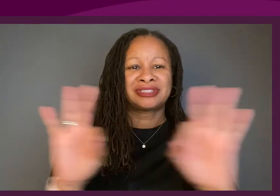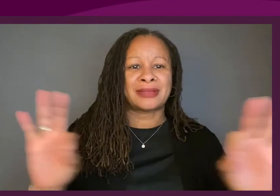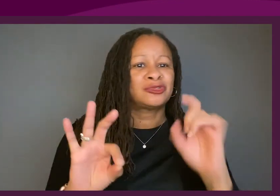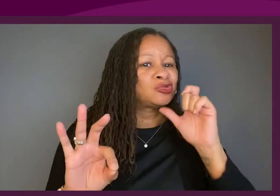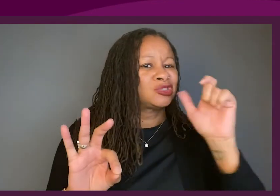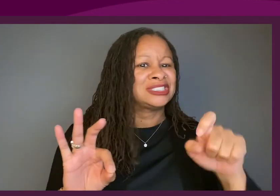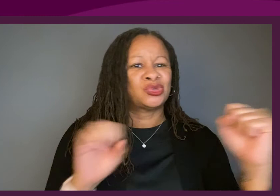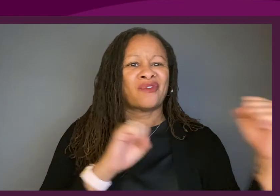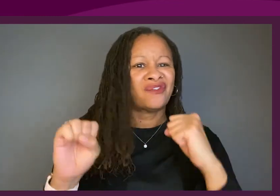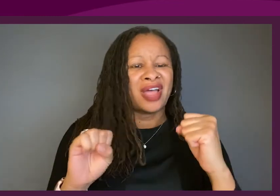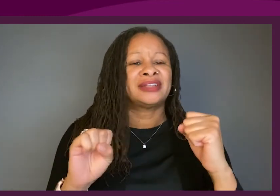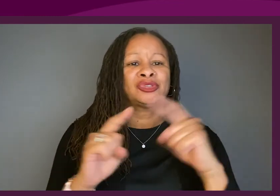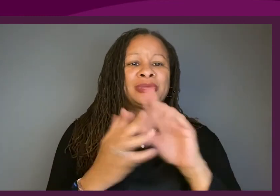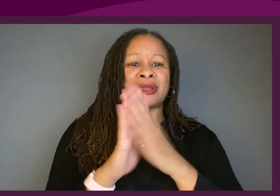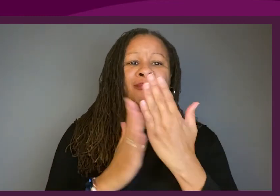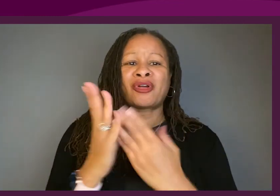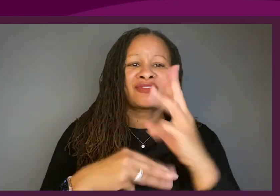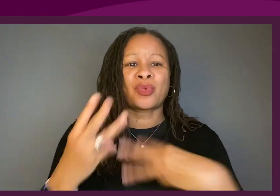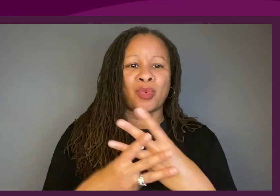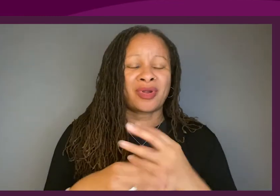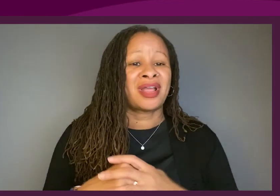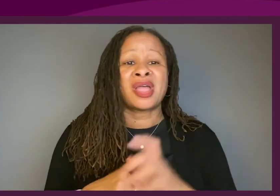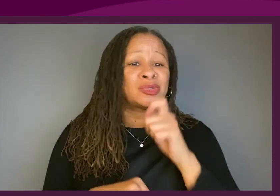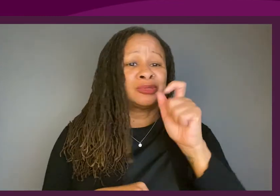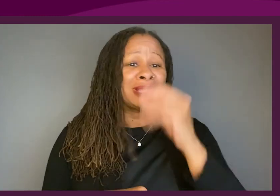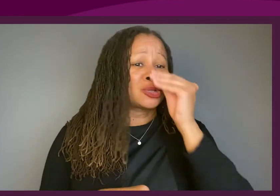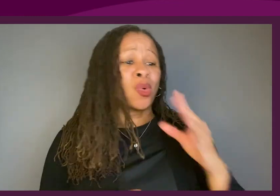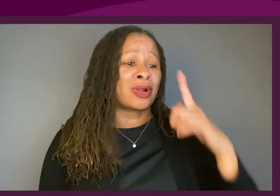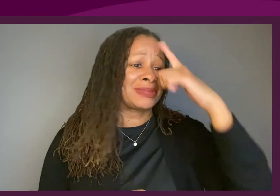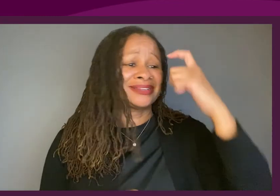What's happening in other countries? Yeah.